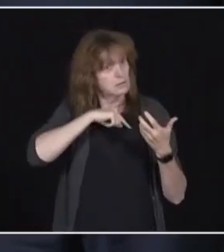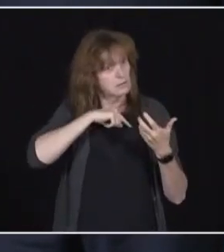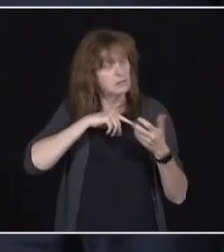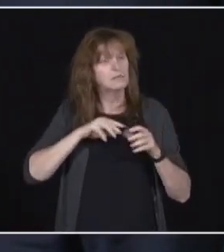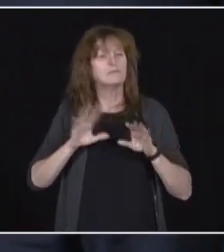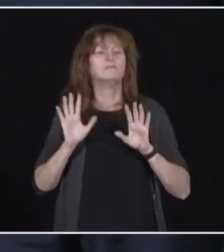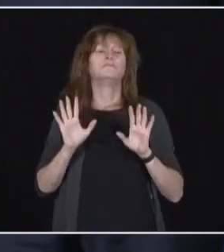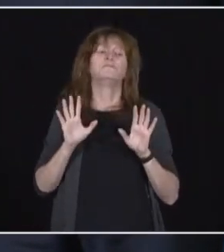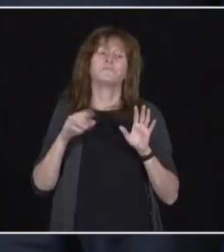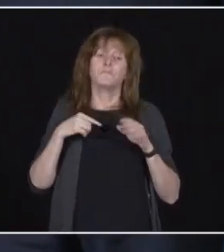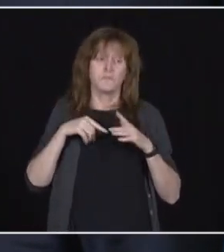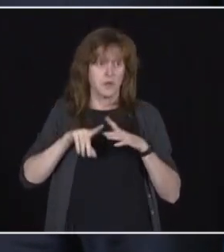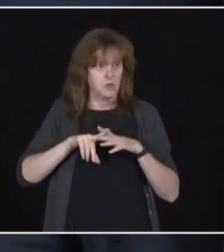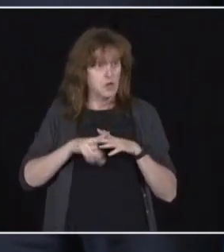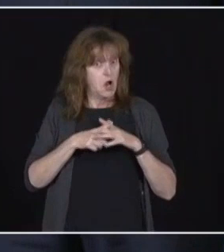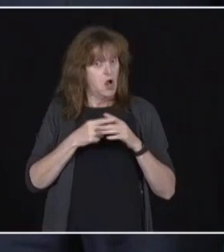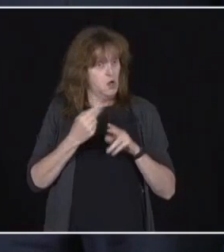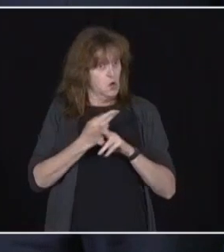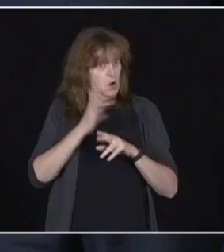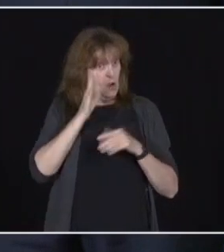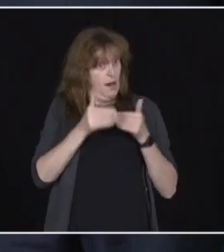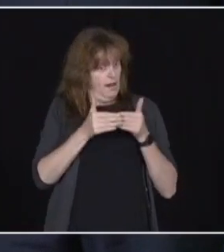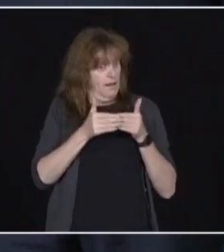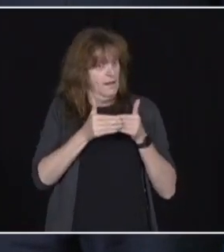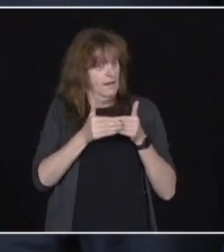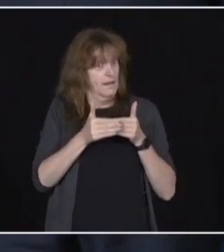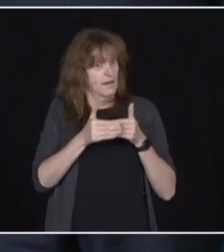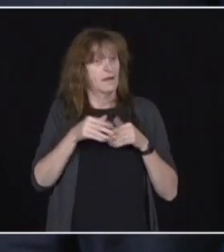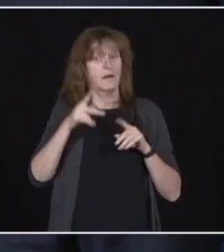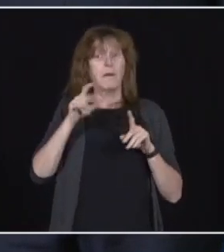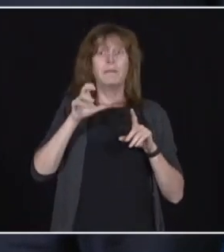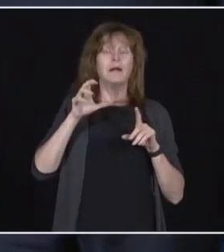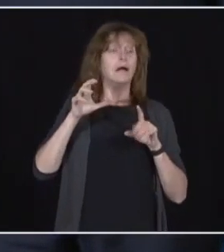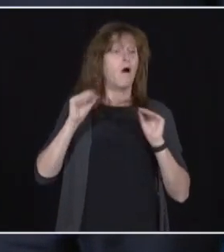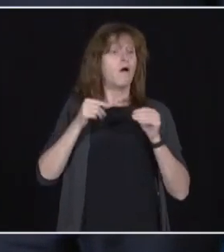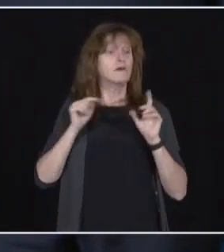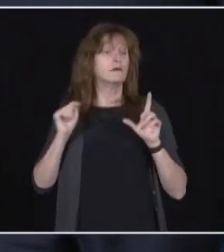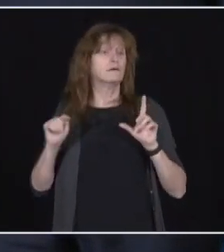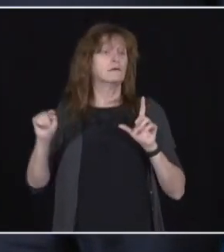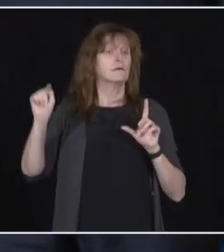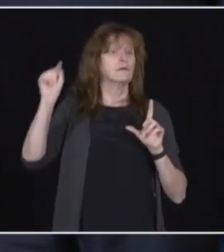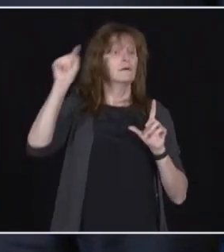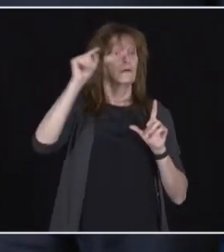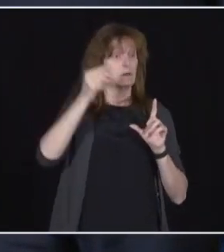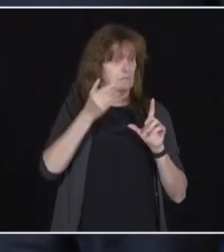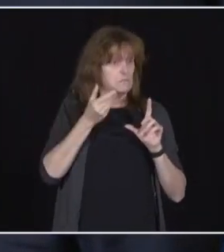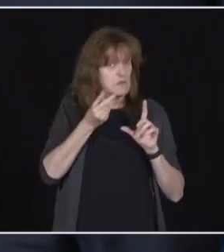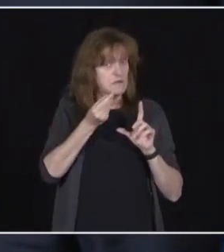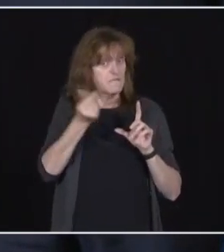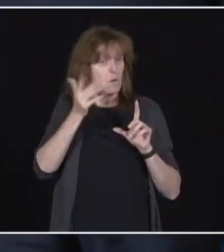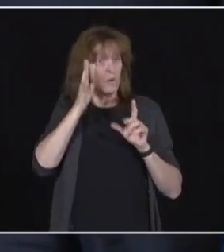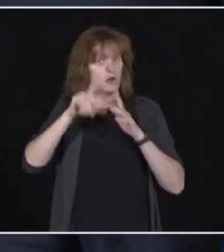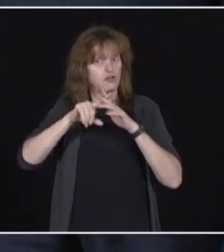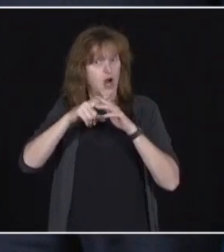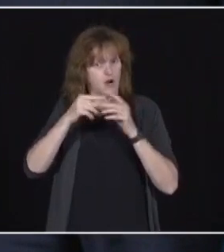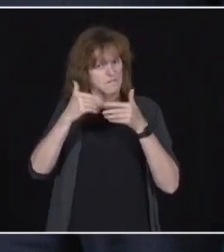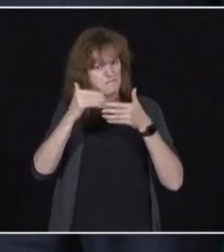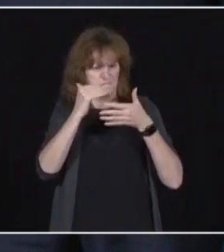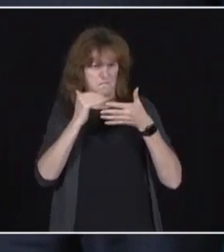management system. Implementation of the system will begin almost immediately, with the first wave of public health unit going live as early as mid July.